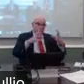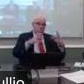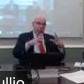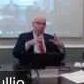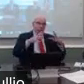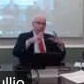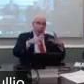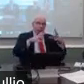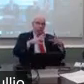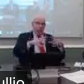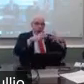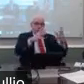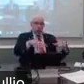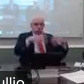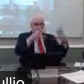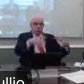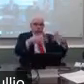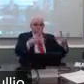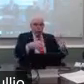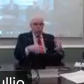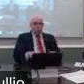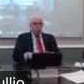And unfortunately this 1 of those things to catch up.